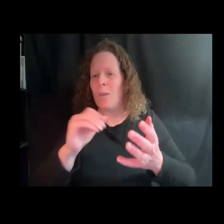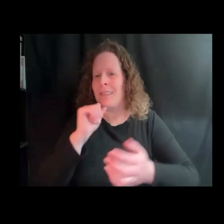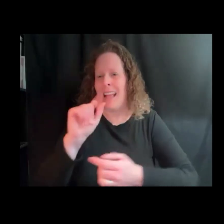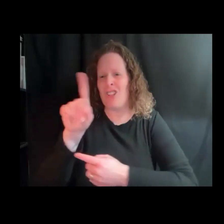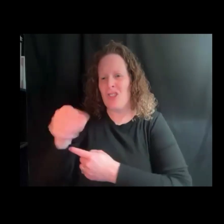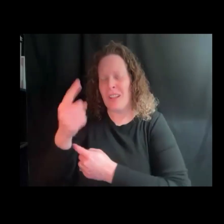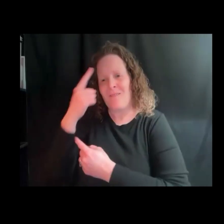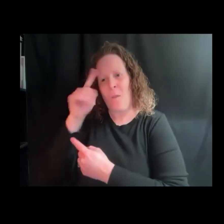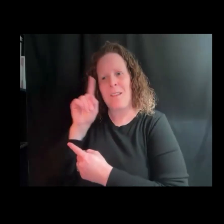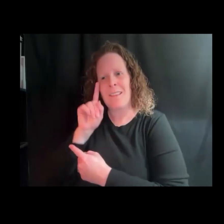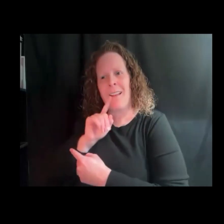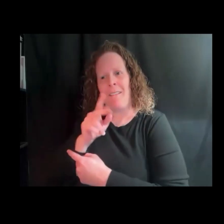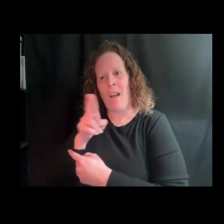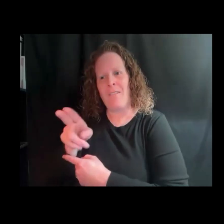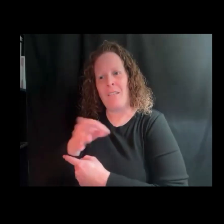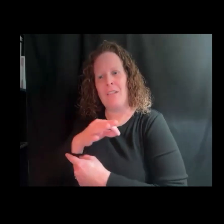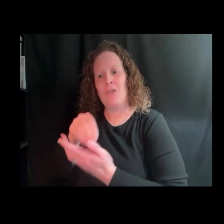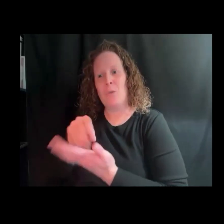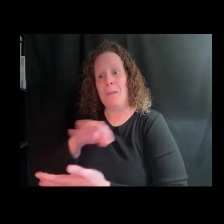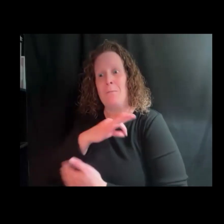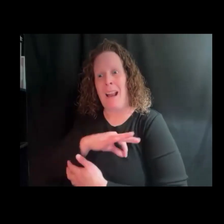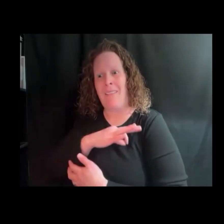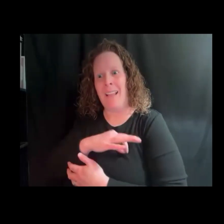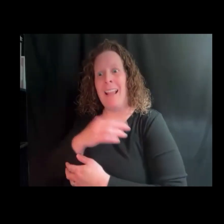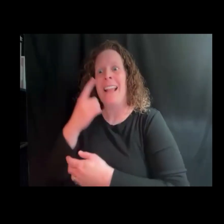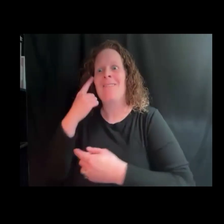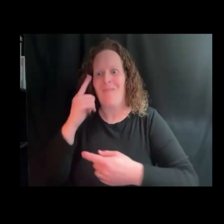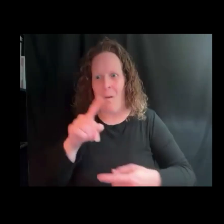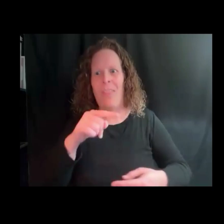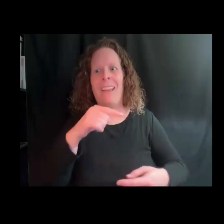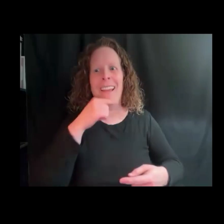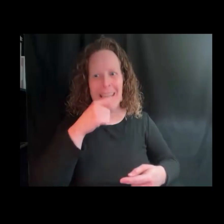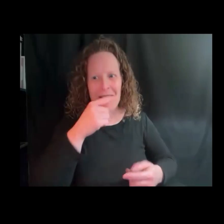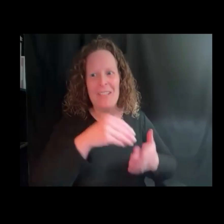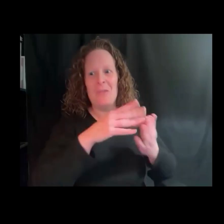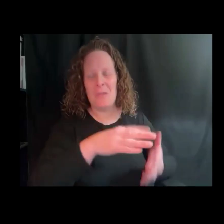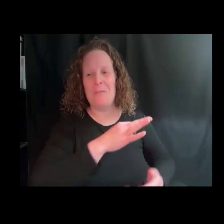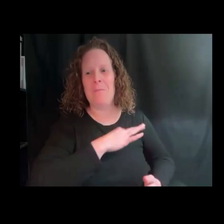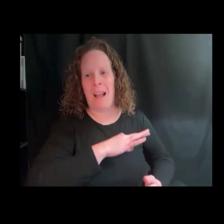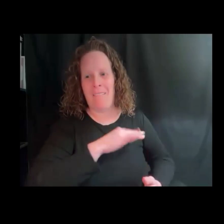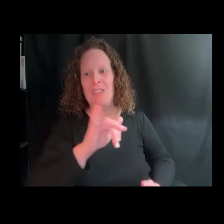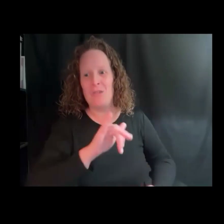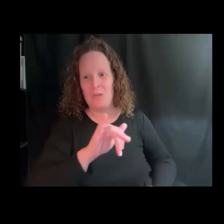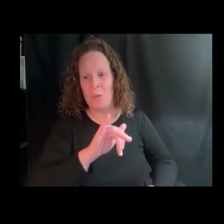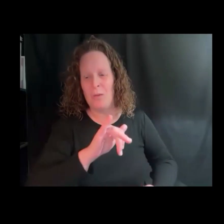So it's not just for the deaf and hard of hearing students benefit but it's also for the hearing